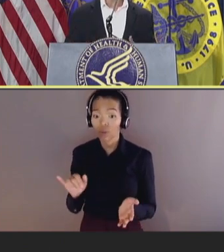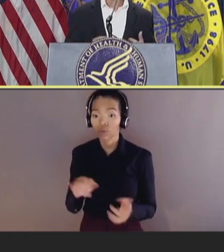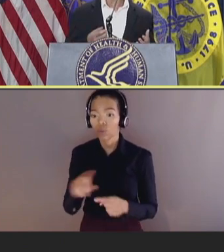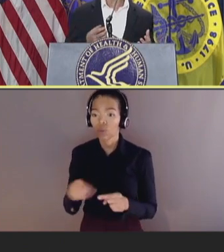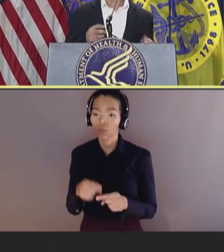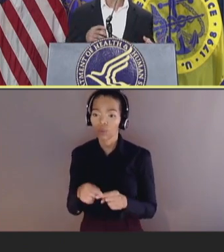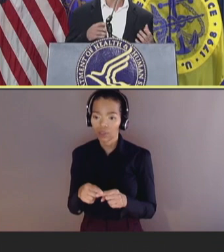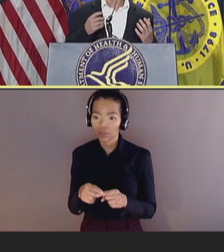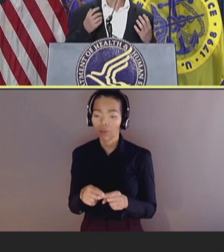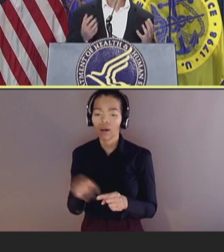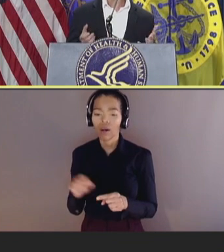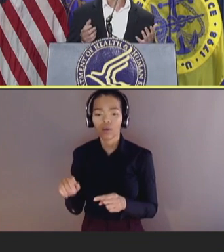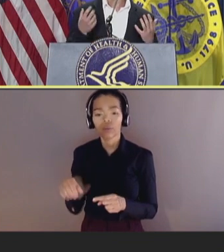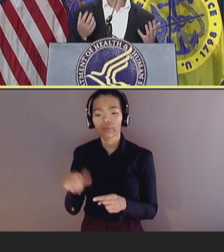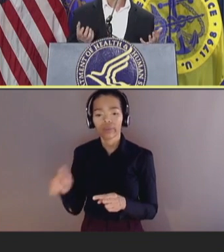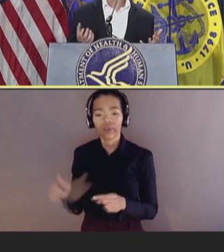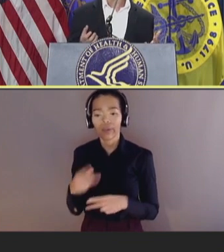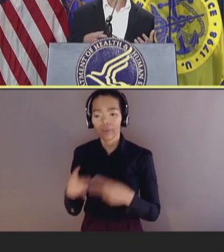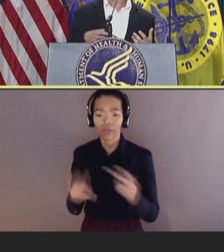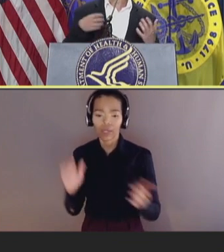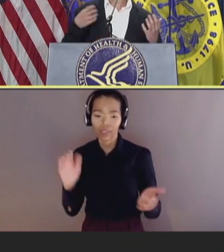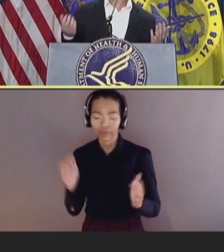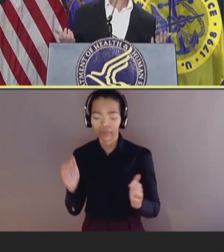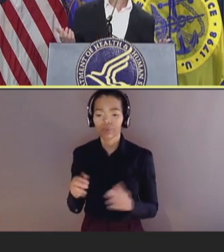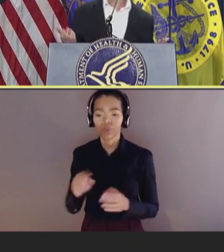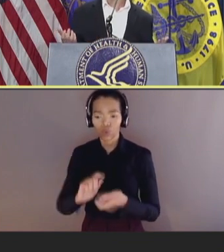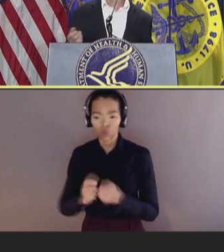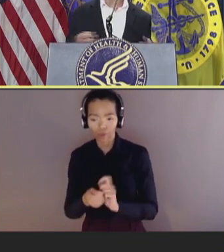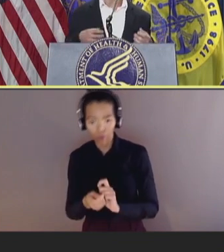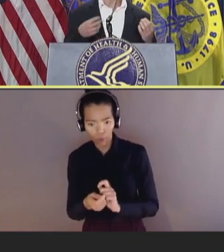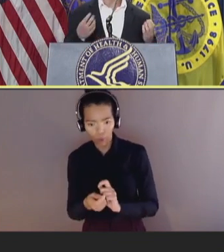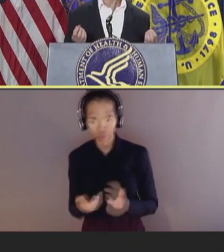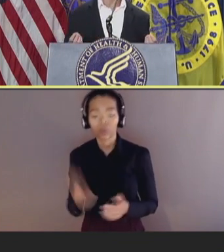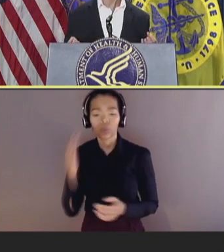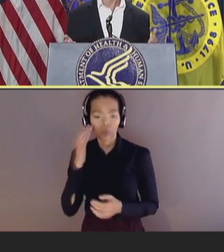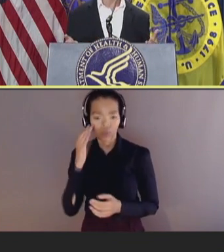Finally, we know that Medicare and the coding environment really do influence